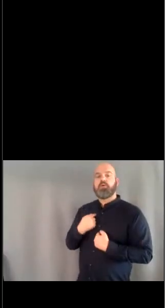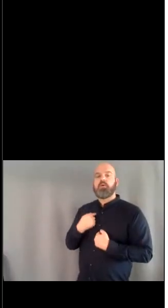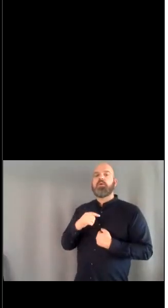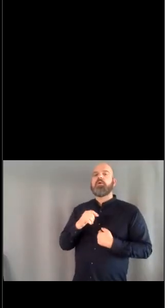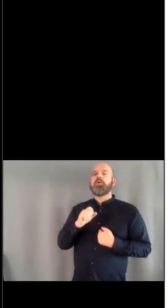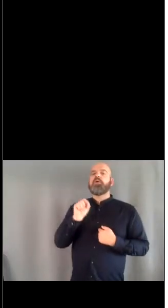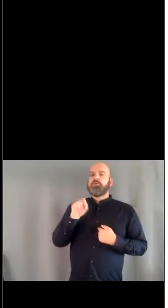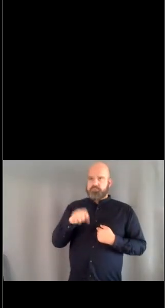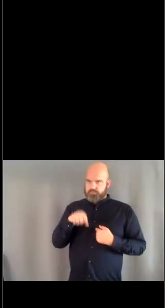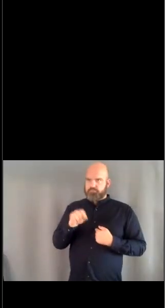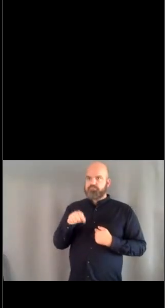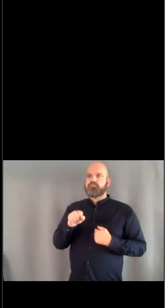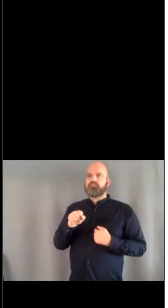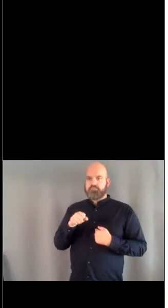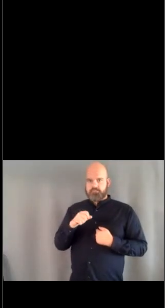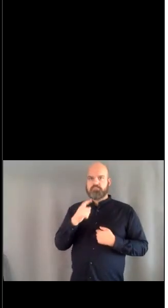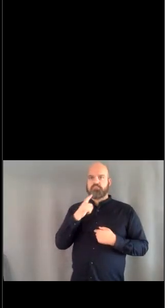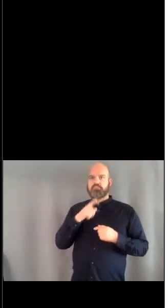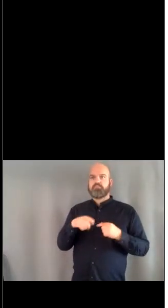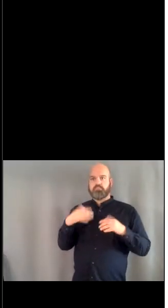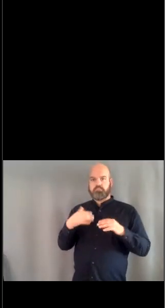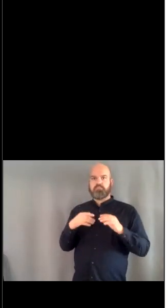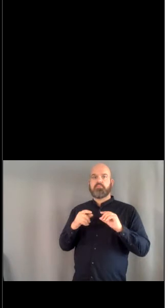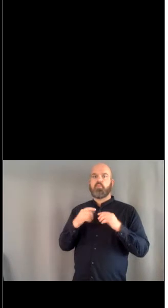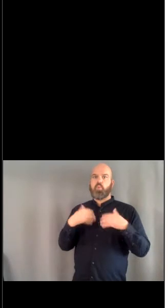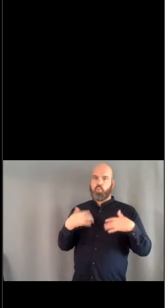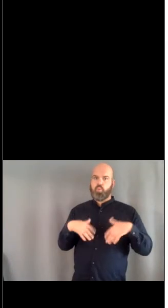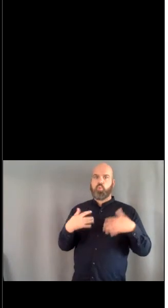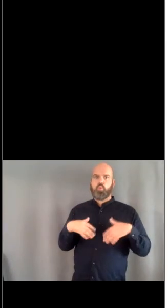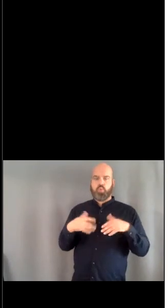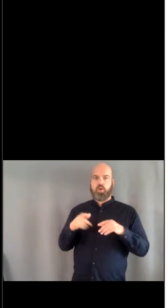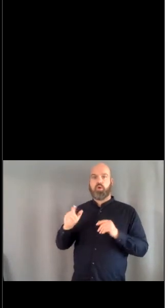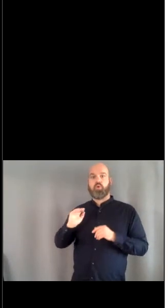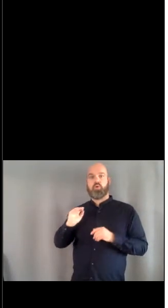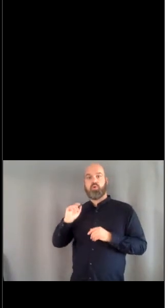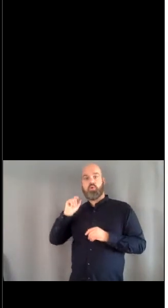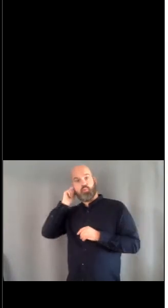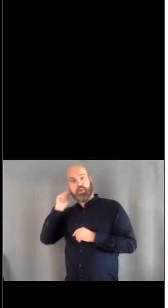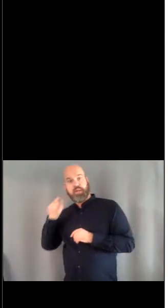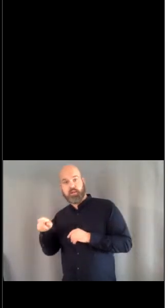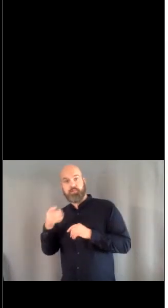One of the challenges was to meet costs the decision-making power.